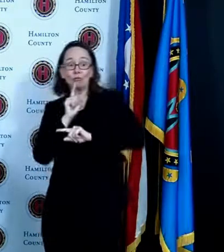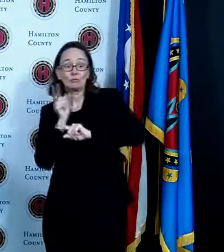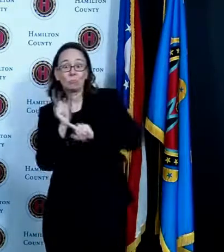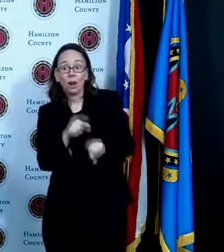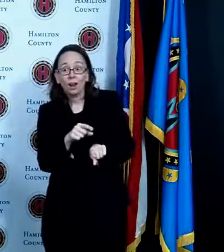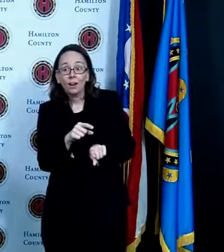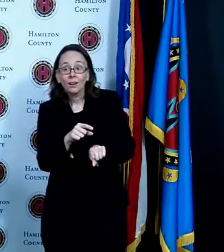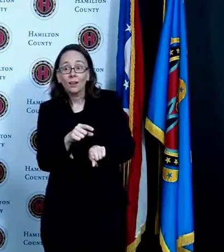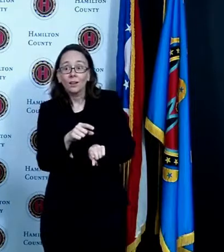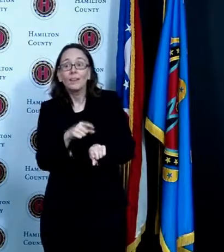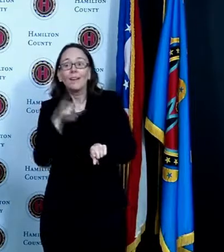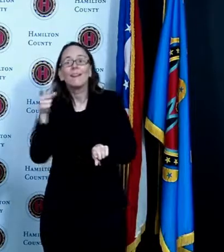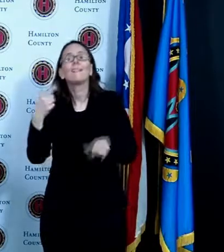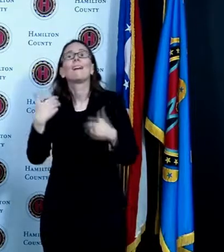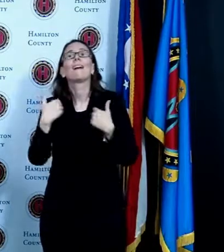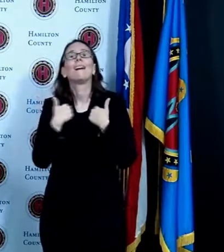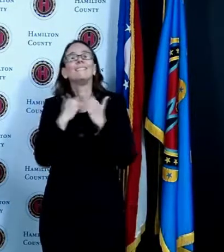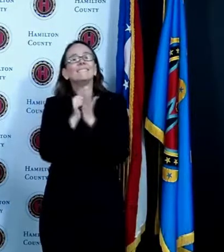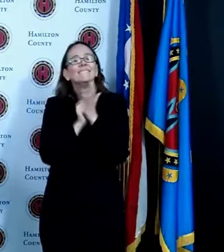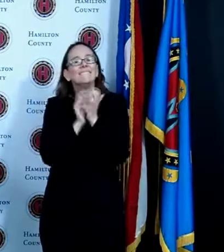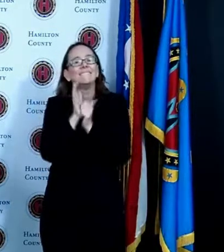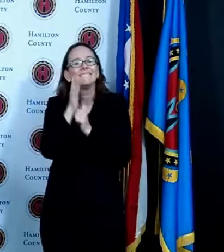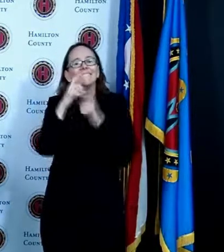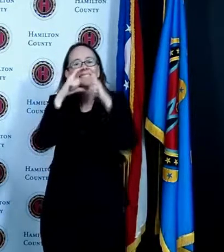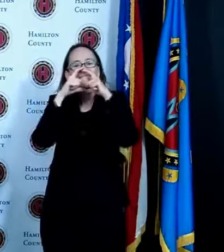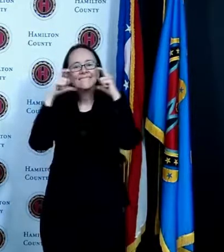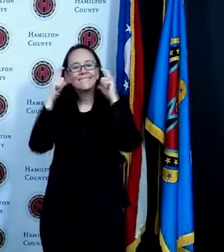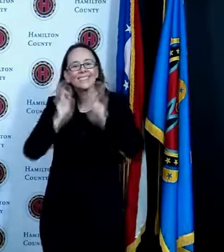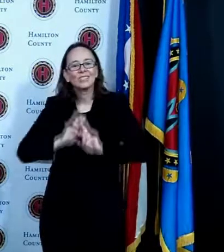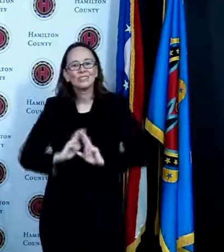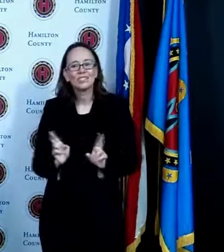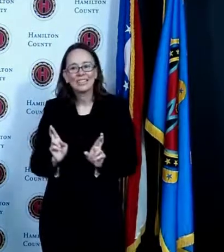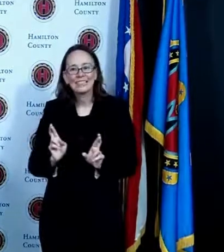great job of making sure we have the necessary resources I'll move on to that